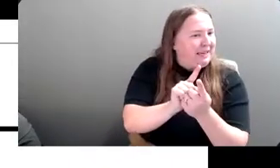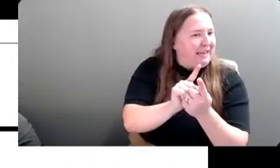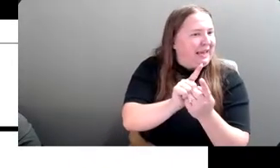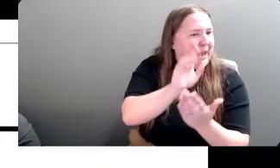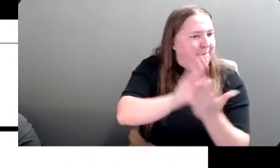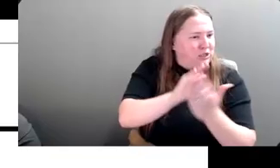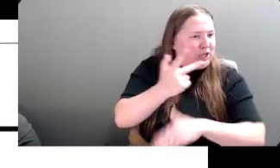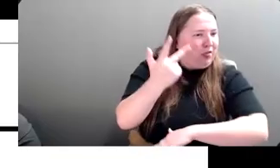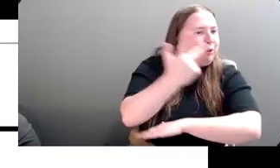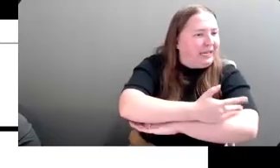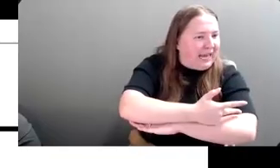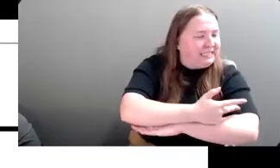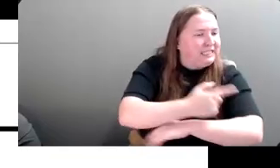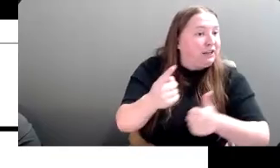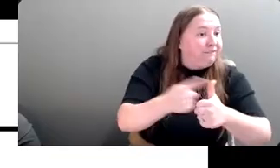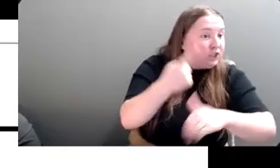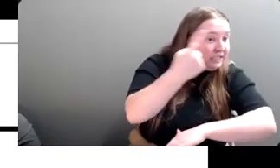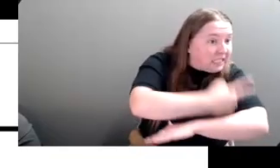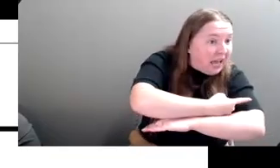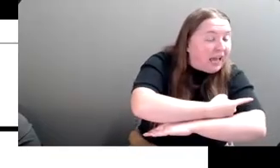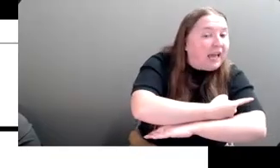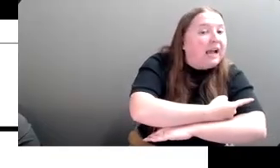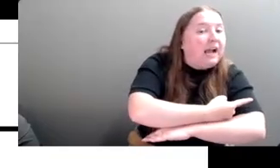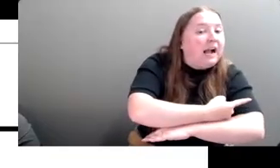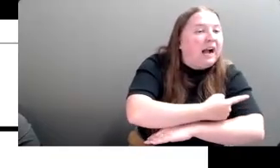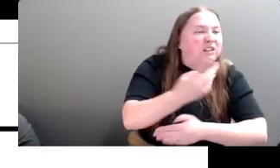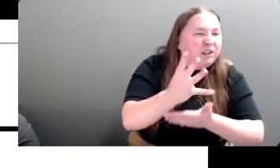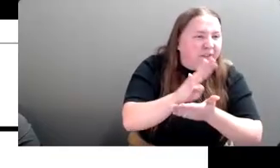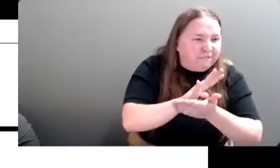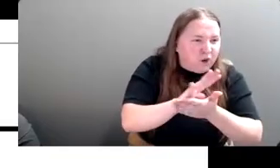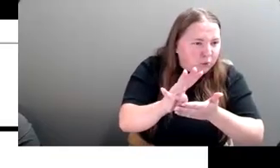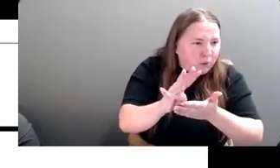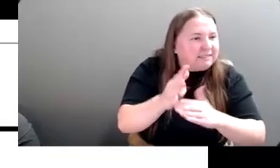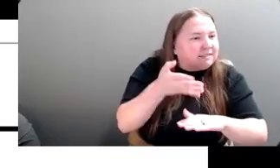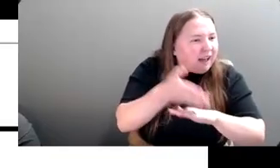The first, very first day, four weeks in and then the last week.